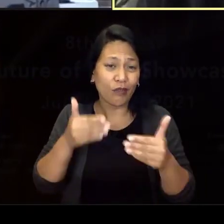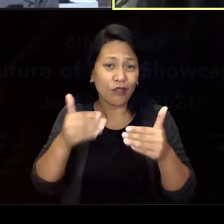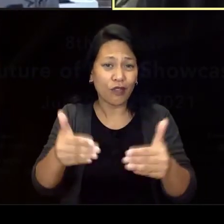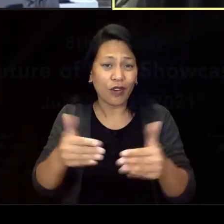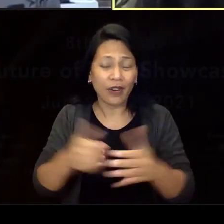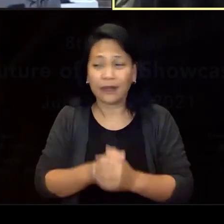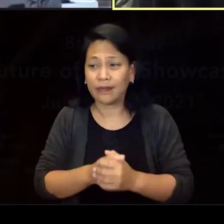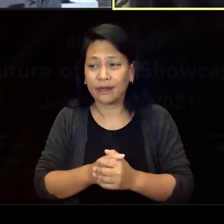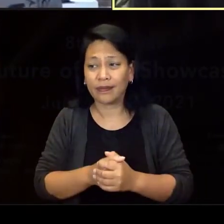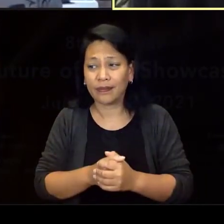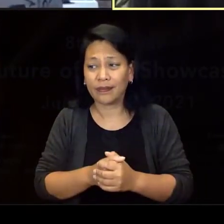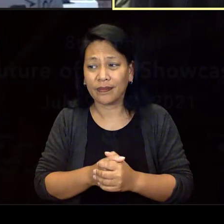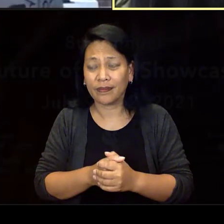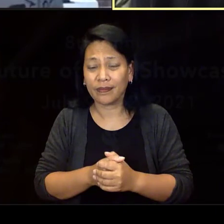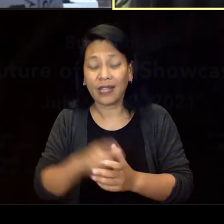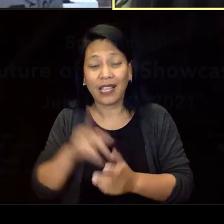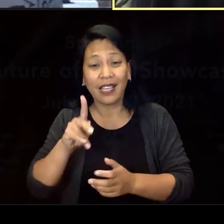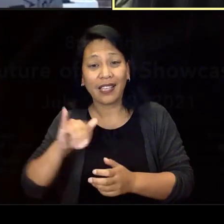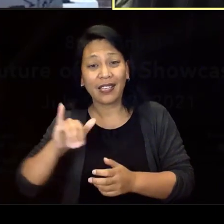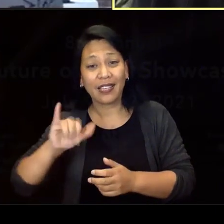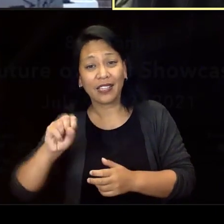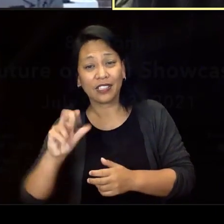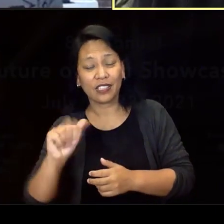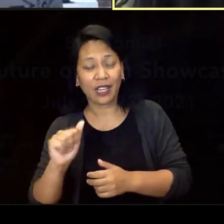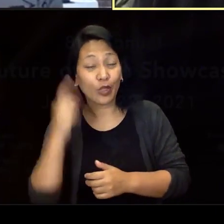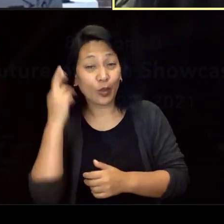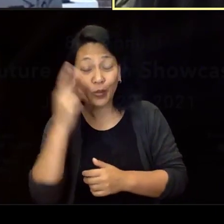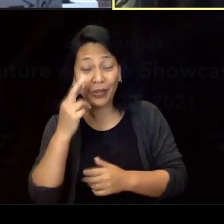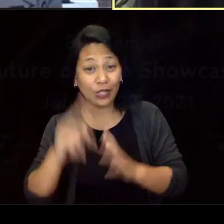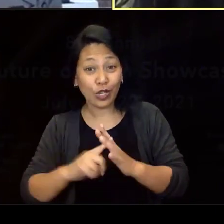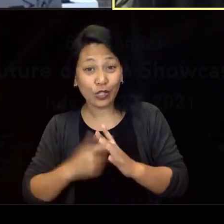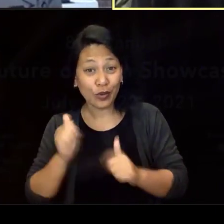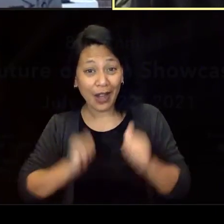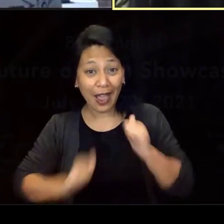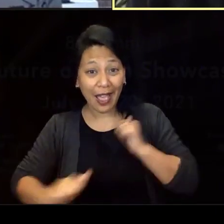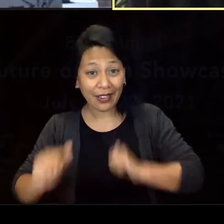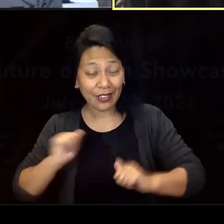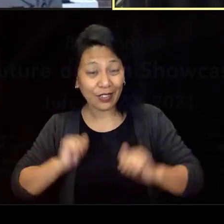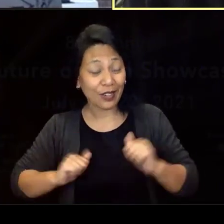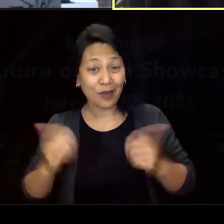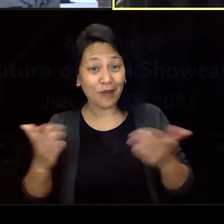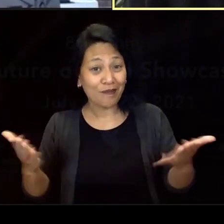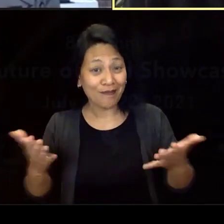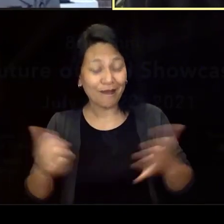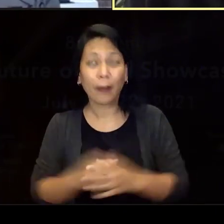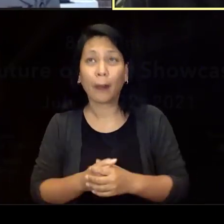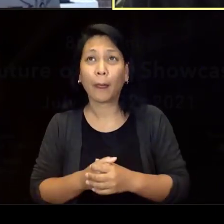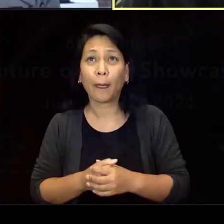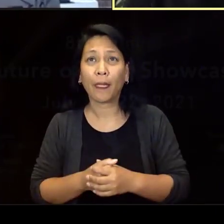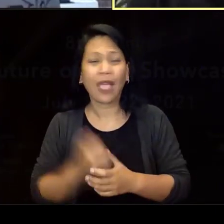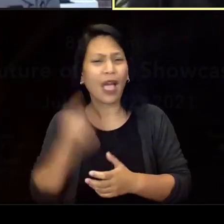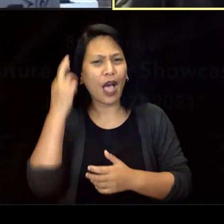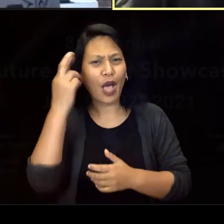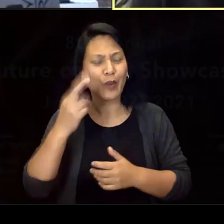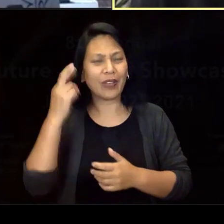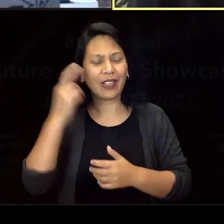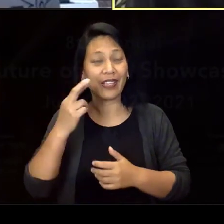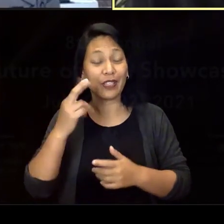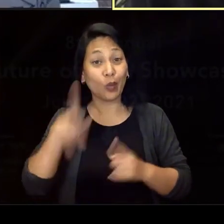I started acting, got into acting because I realized that it was how I felt most alive.